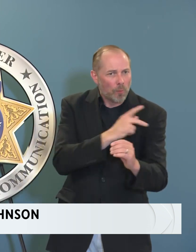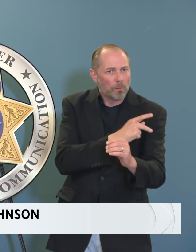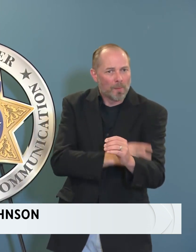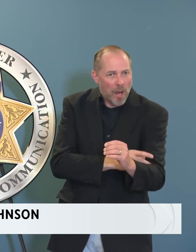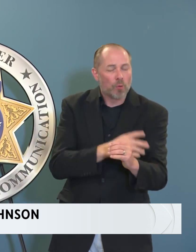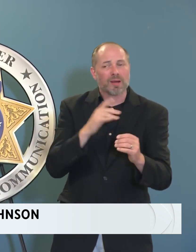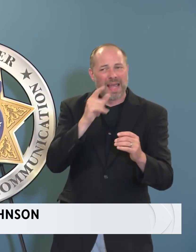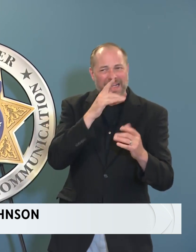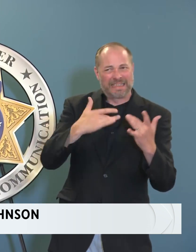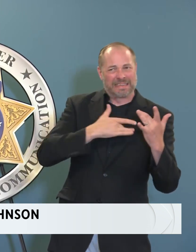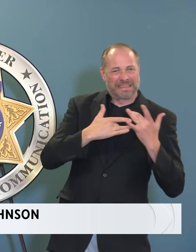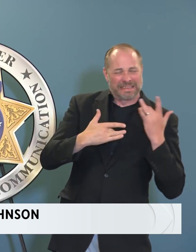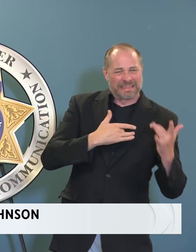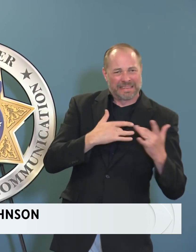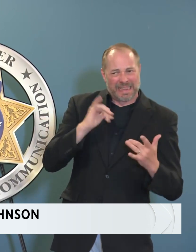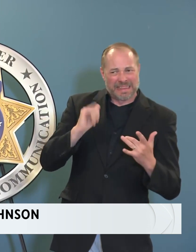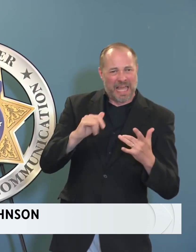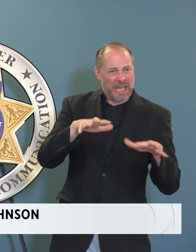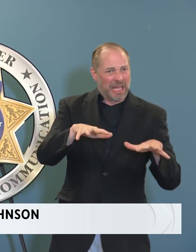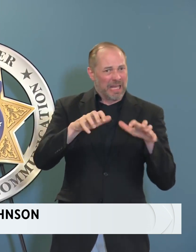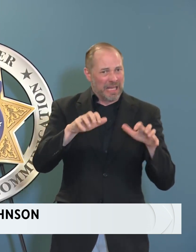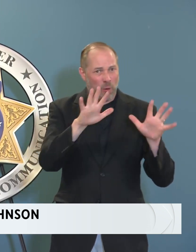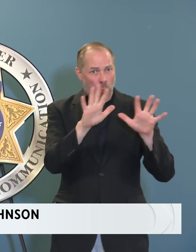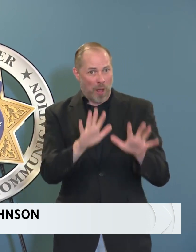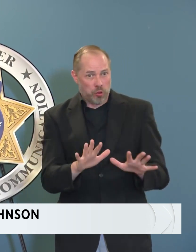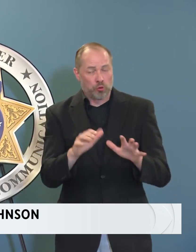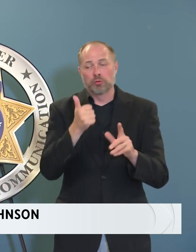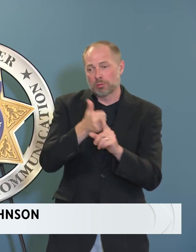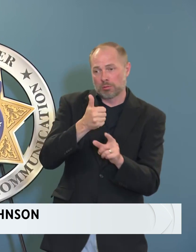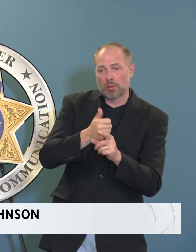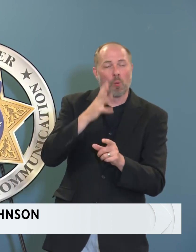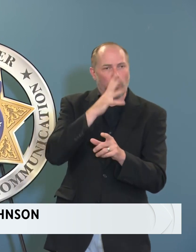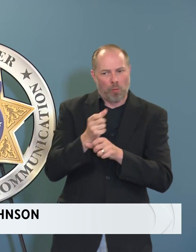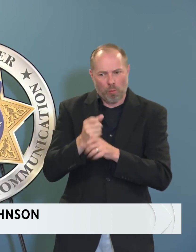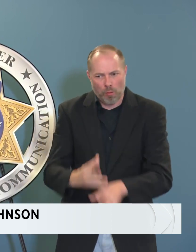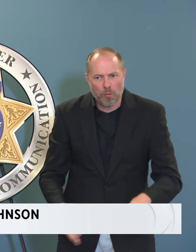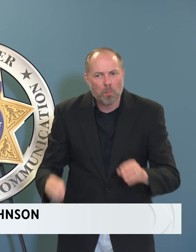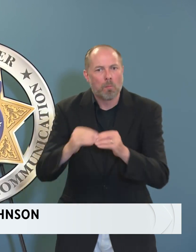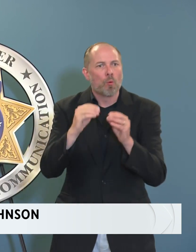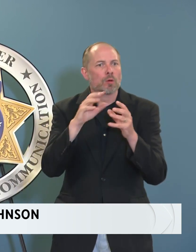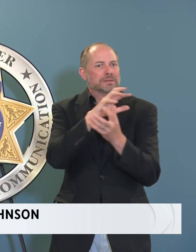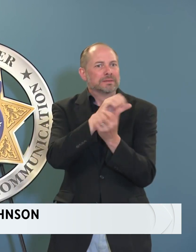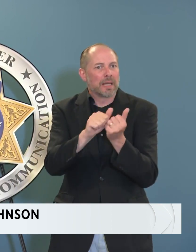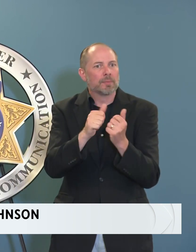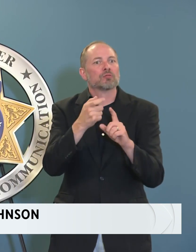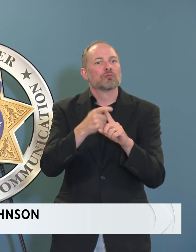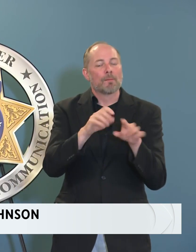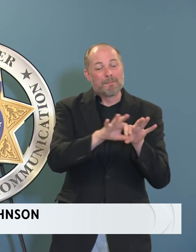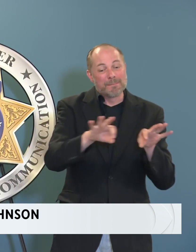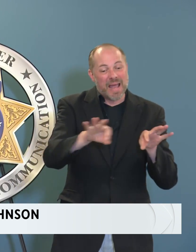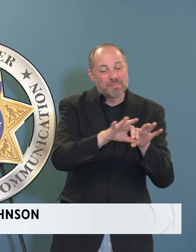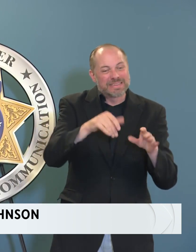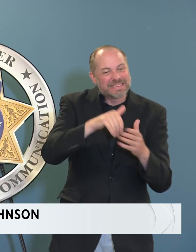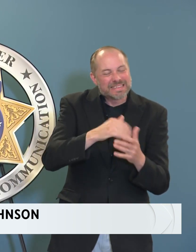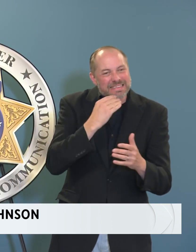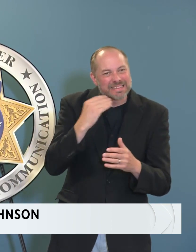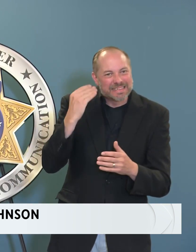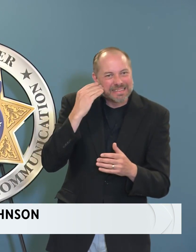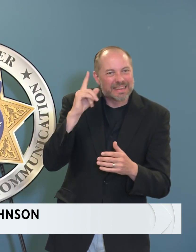SNOW. THERE WERE THOUSANDS OF HOMES IN THE AREA WITHOUT POWER